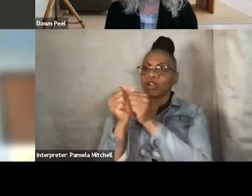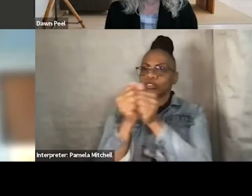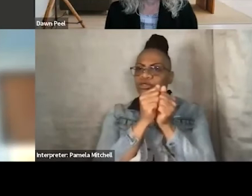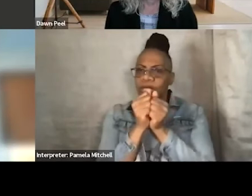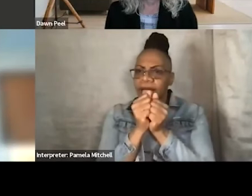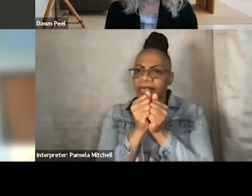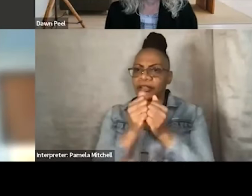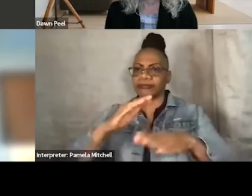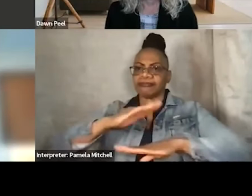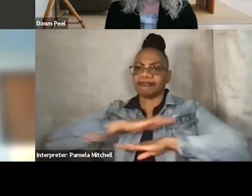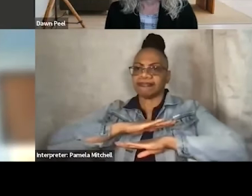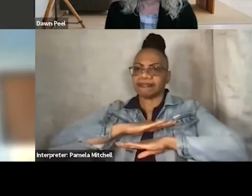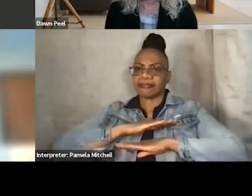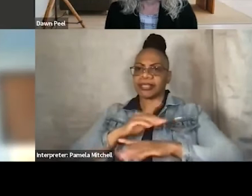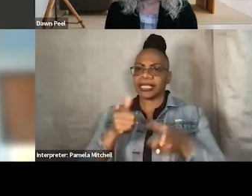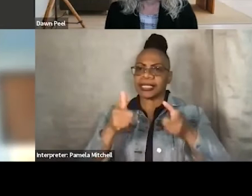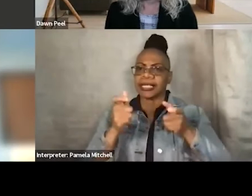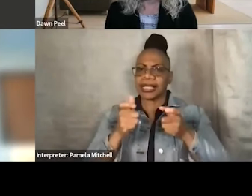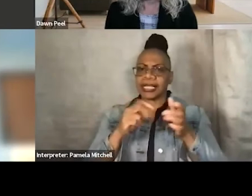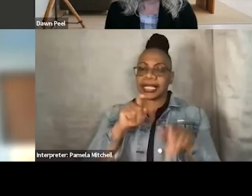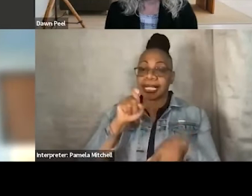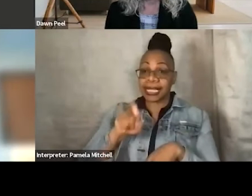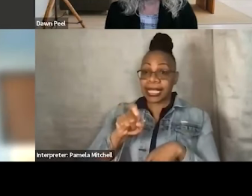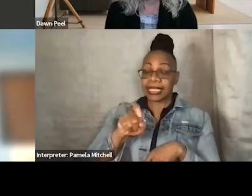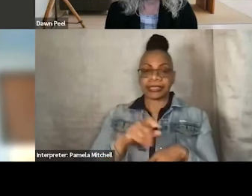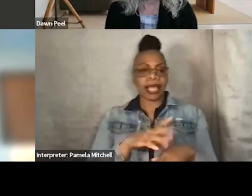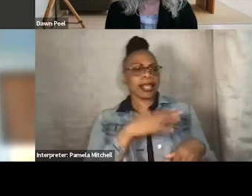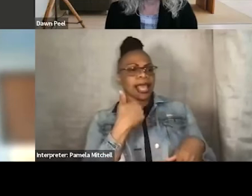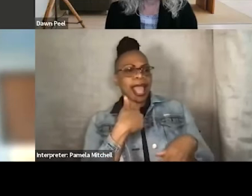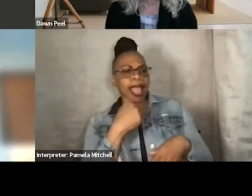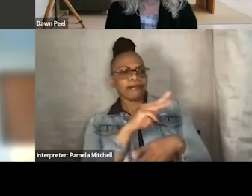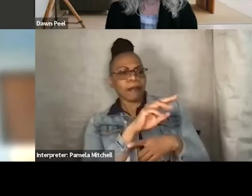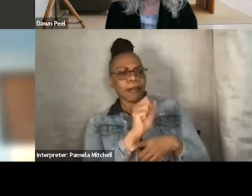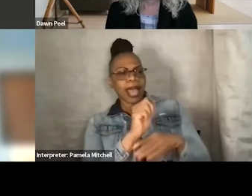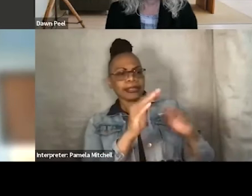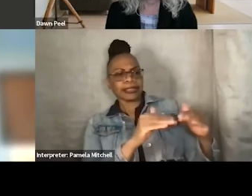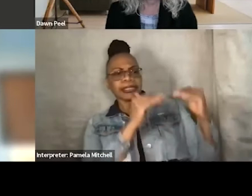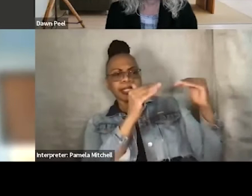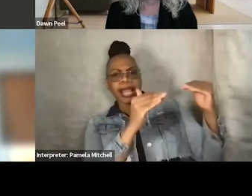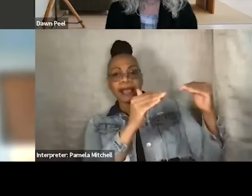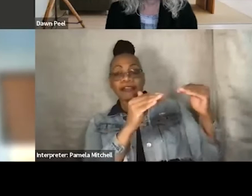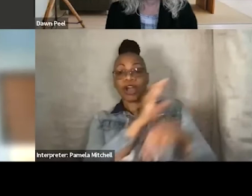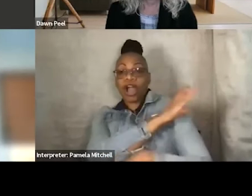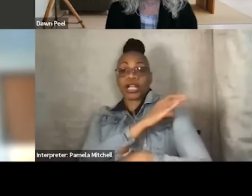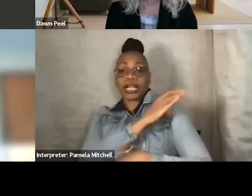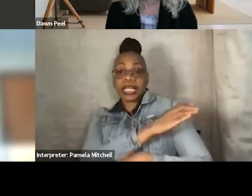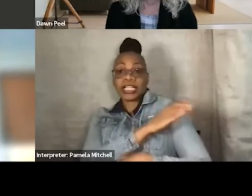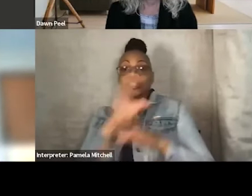Teams are comprised of a master's level or licensed clinician and a paraprofessional or certified peer specialist.